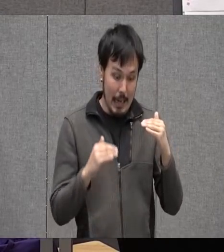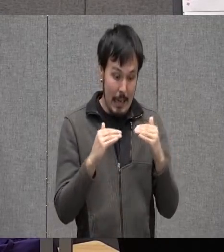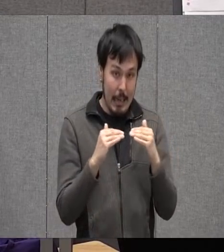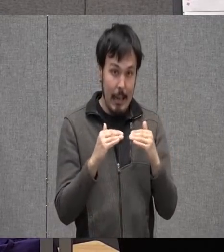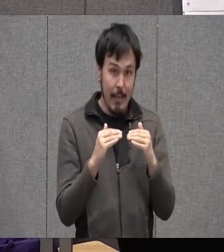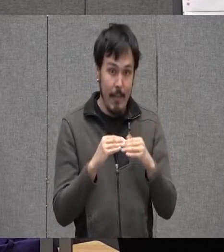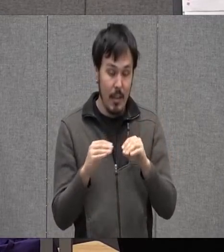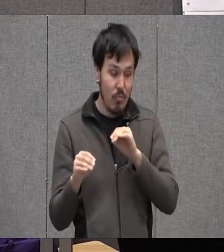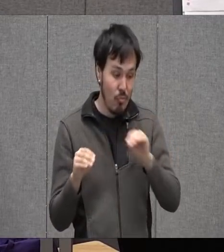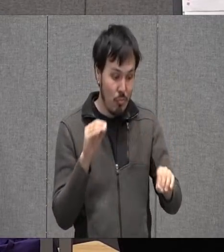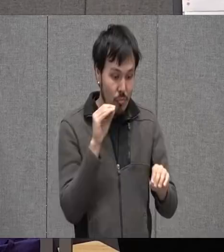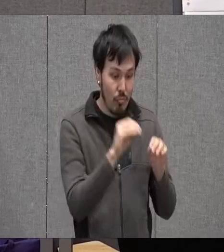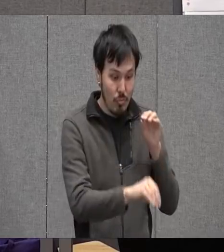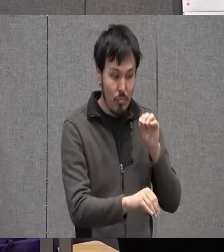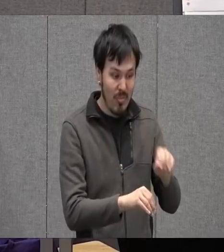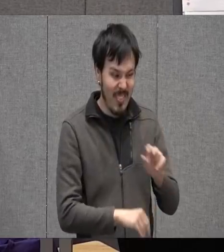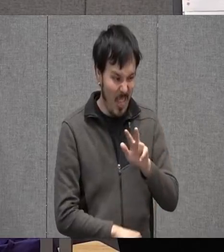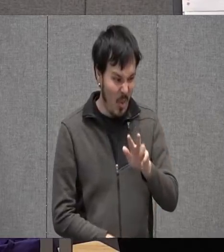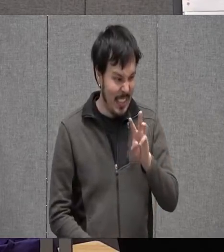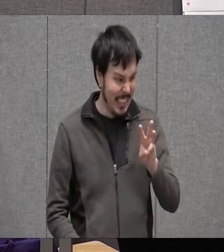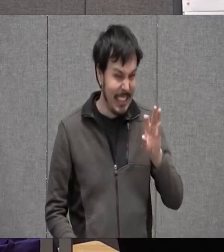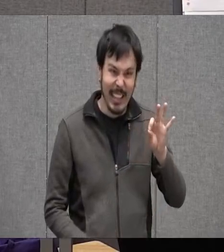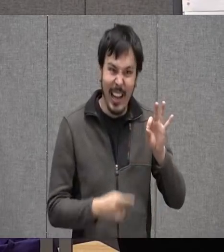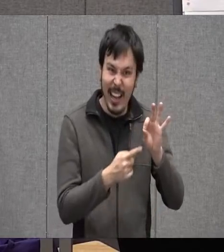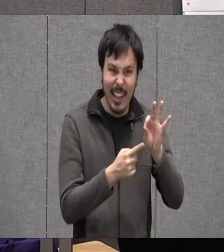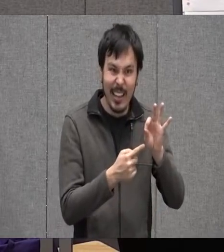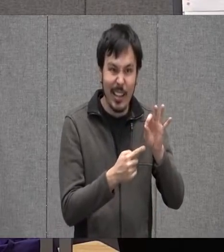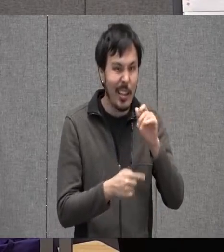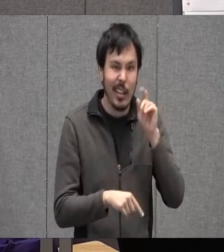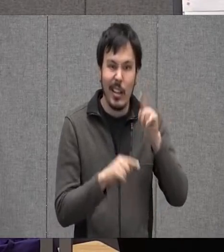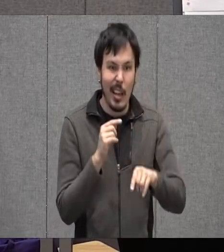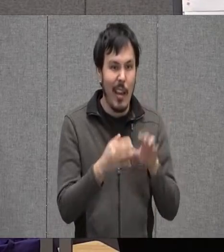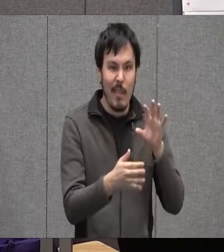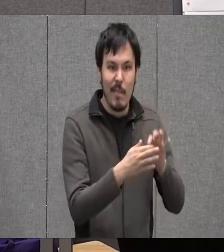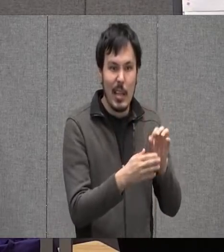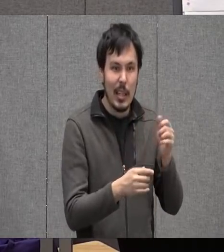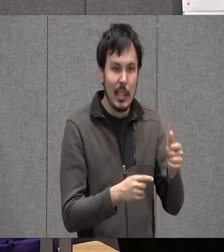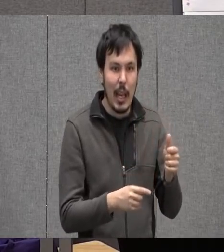So what is a common denominator of two, five, and three?